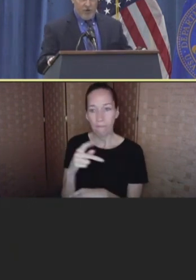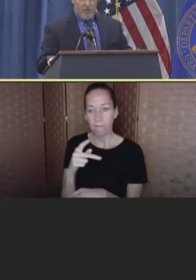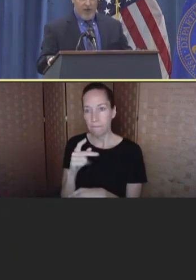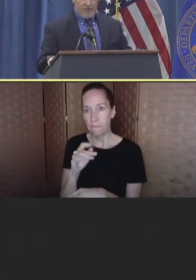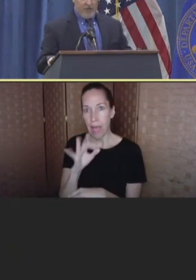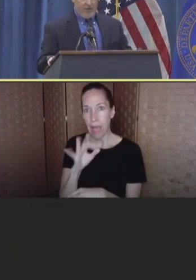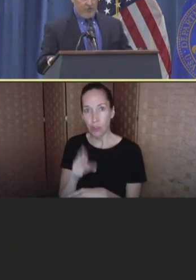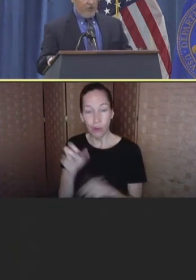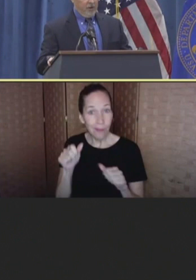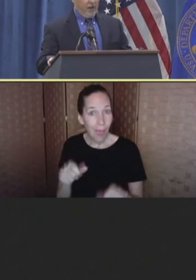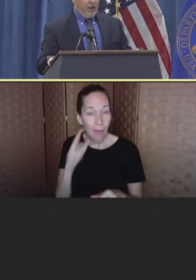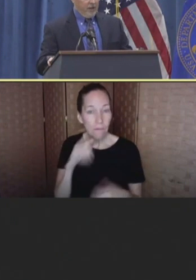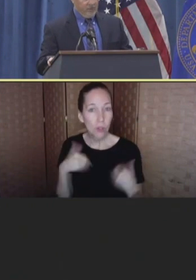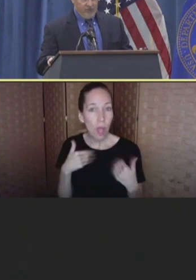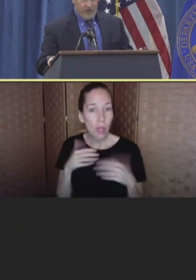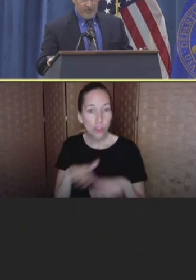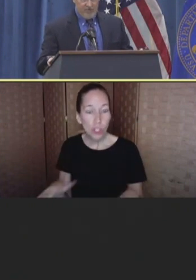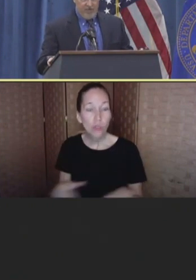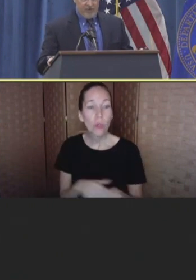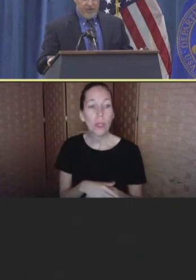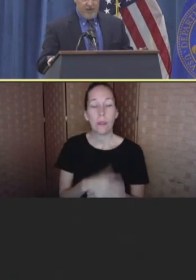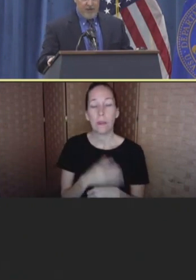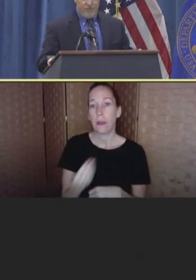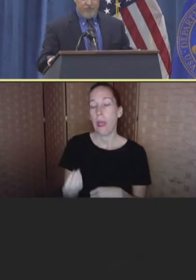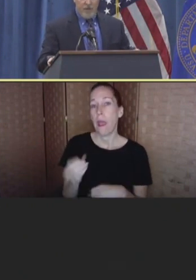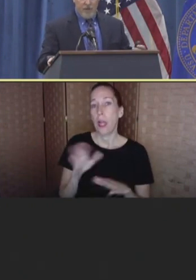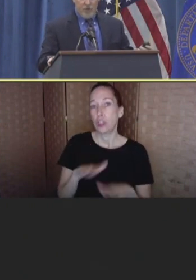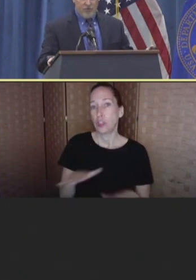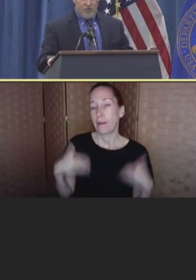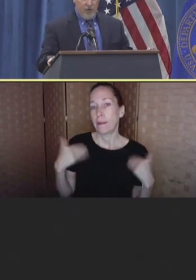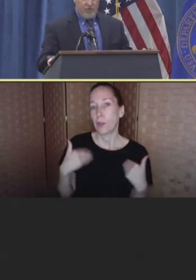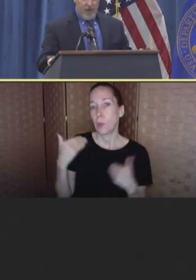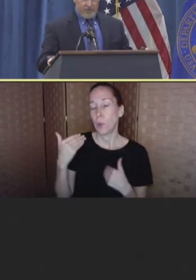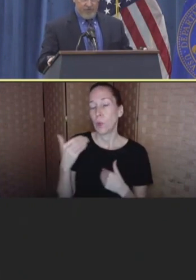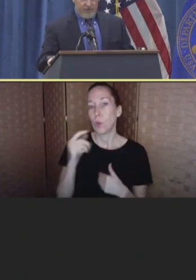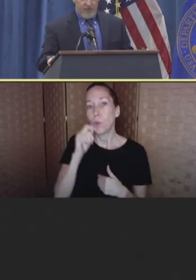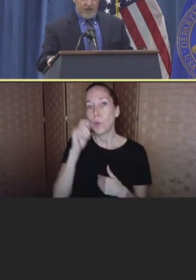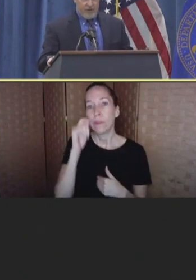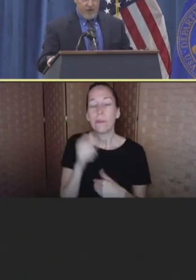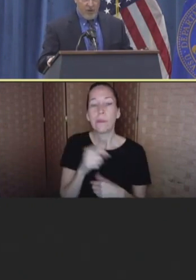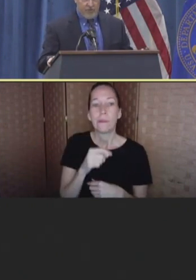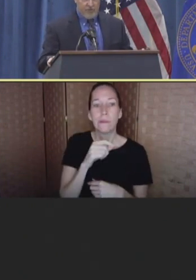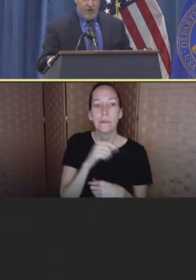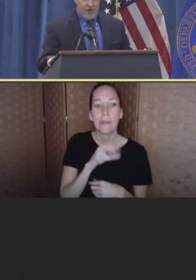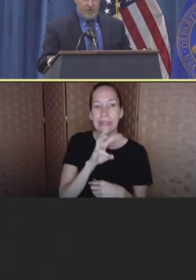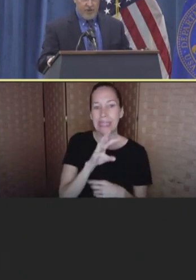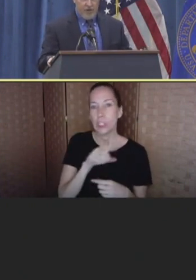vaccine in children and adolescents 6 to 17; use of Novavax vaccine in adults; and then